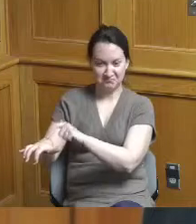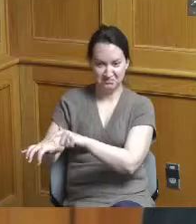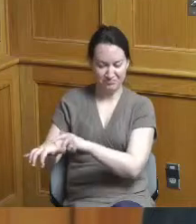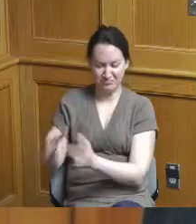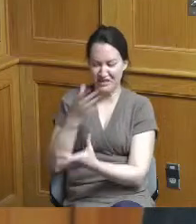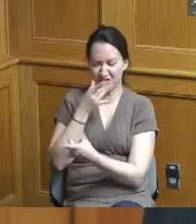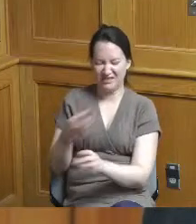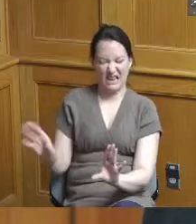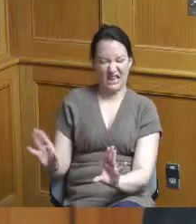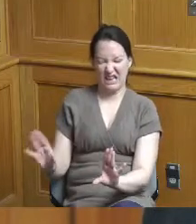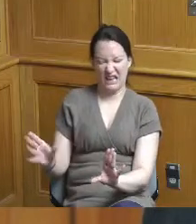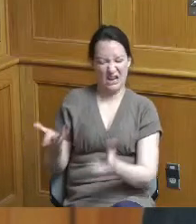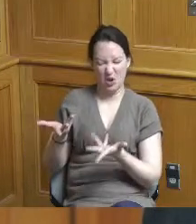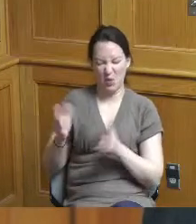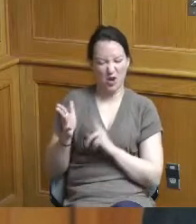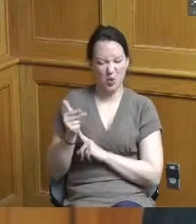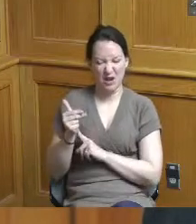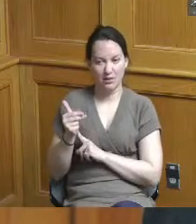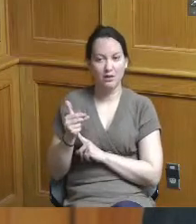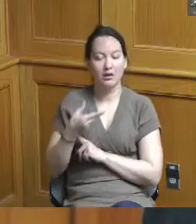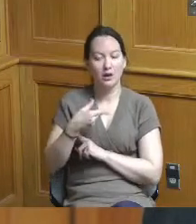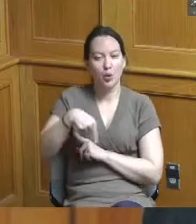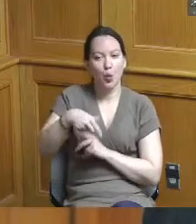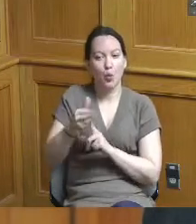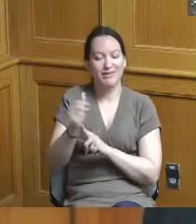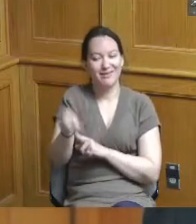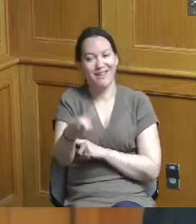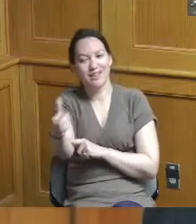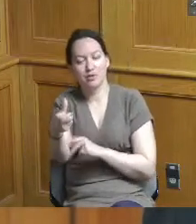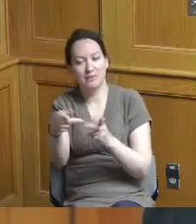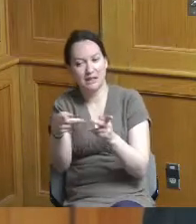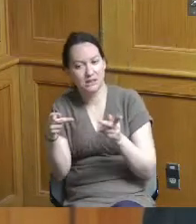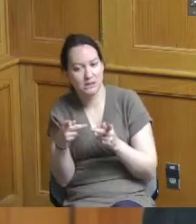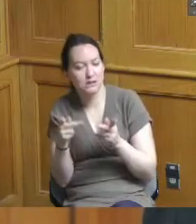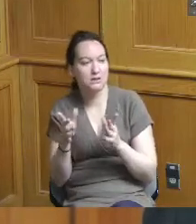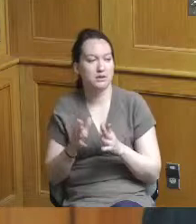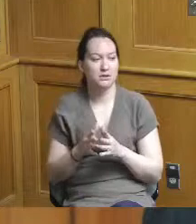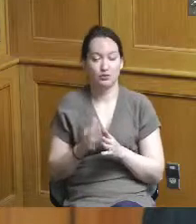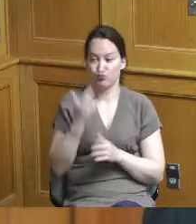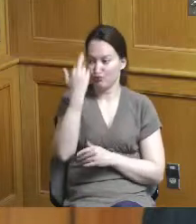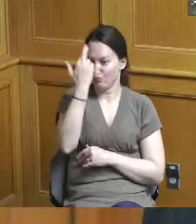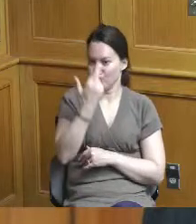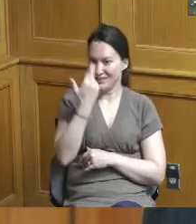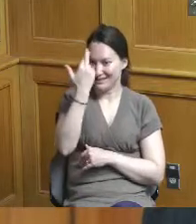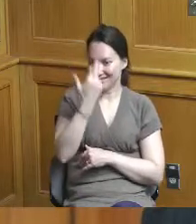in building a hotel a headquarter hotel somewhere else because of the the nature of the Millennium